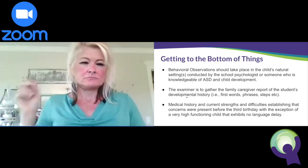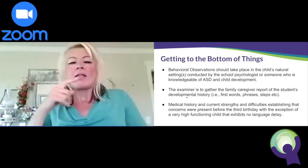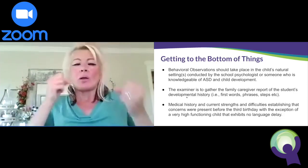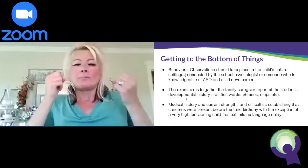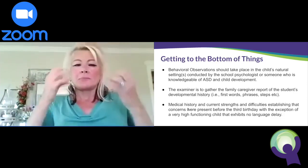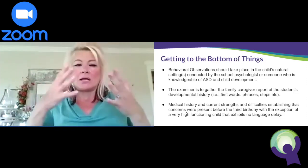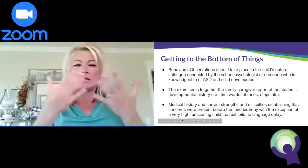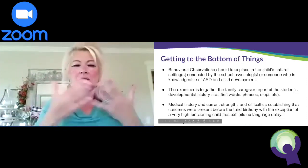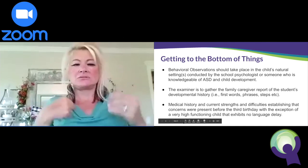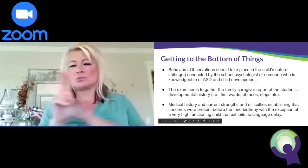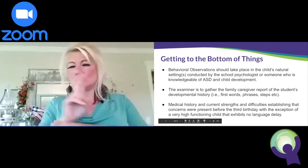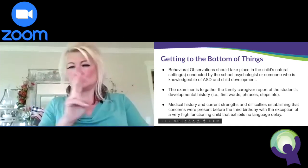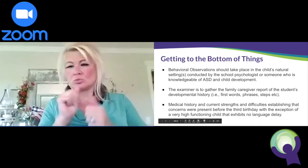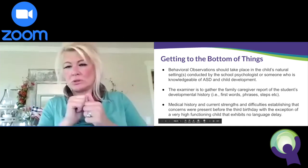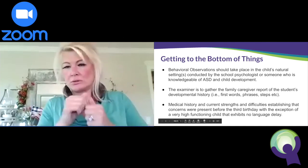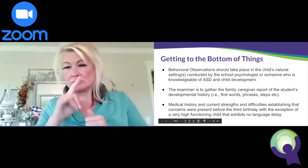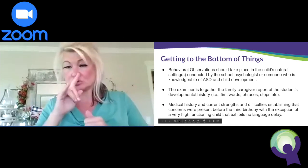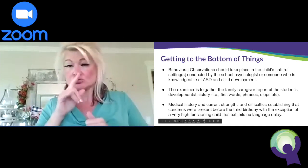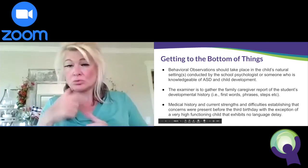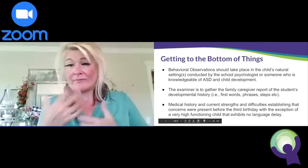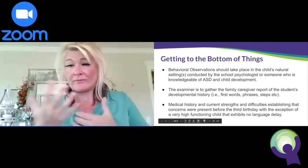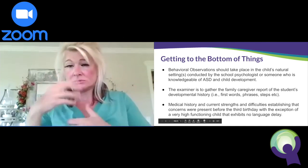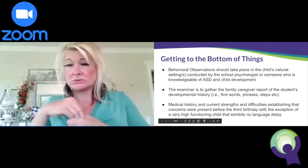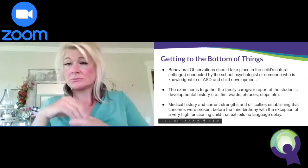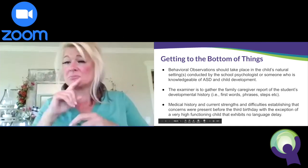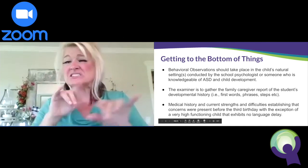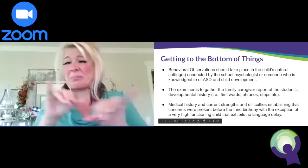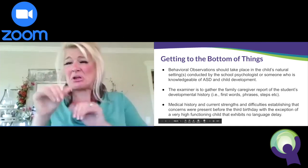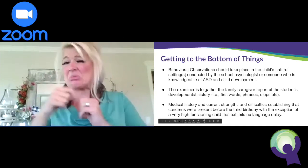So many of the things that we're using with kids,